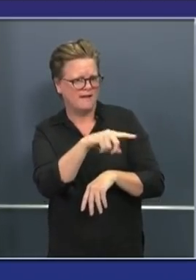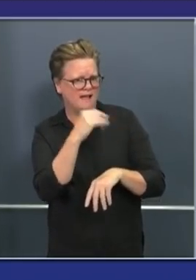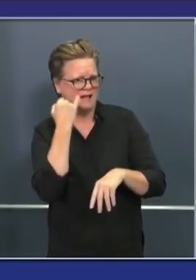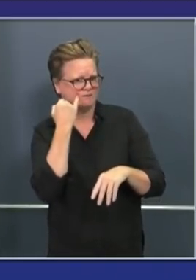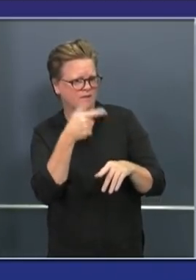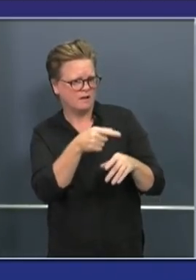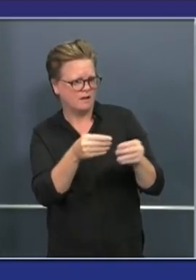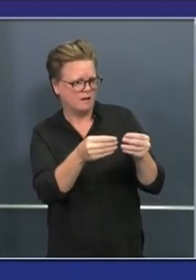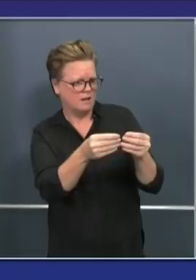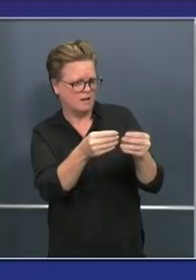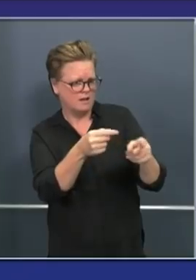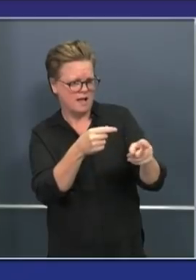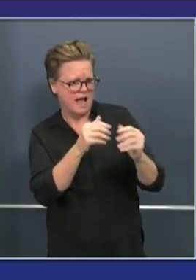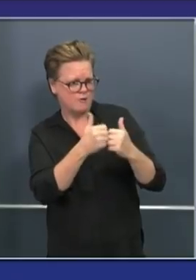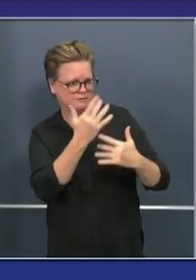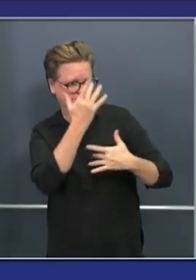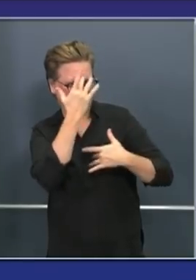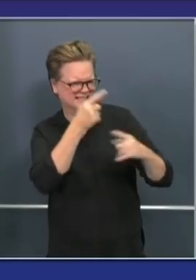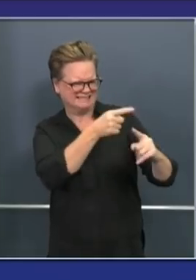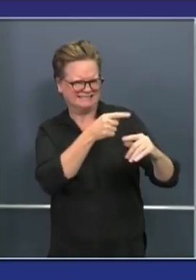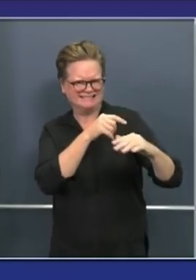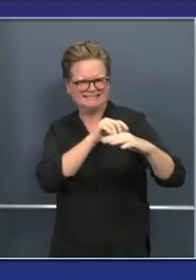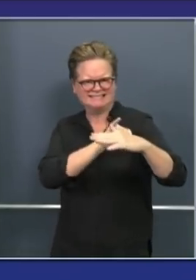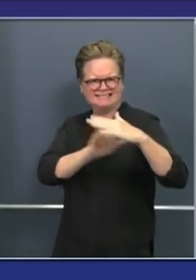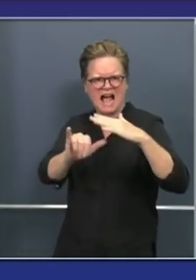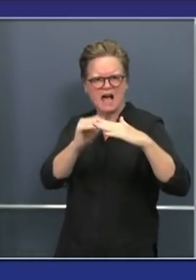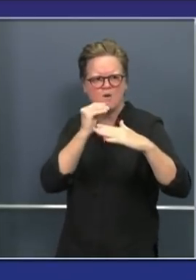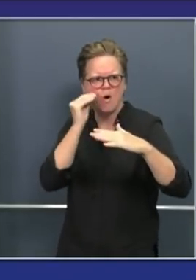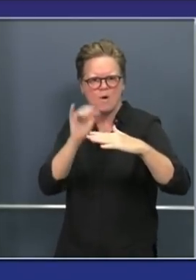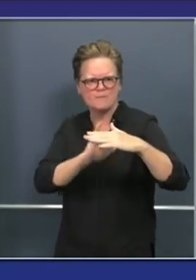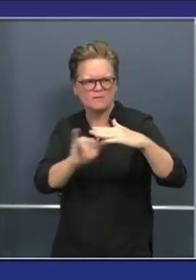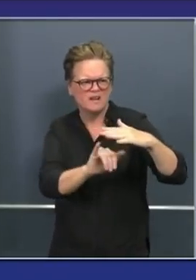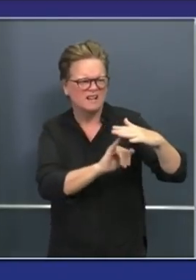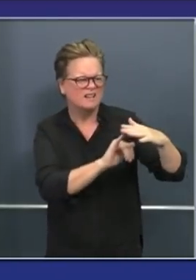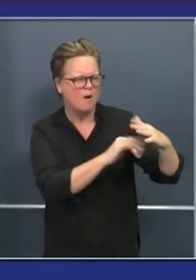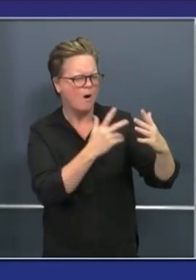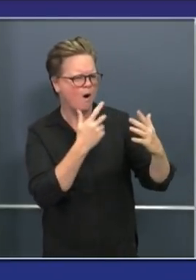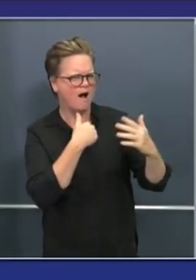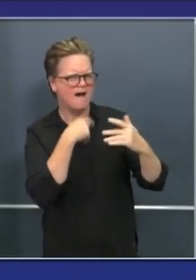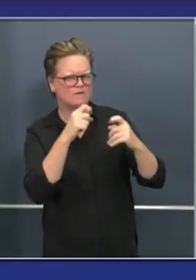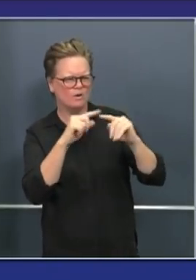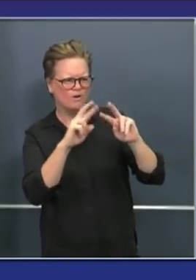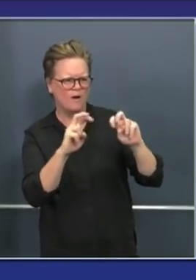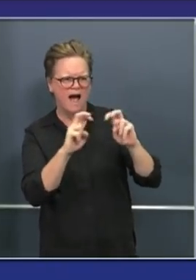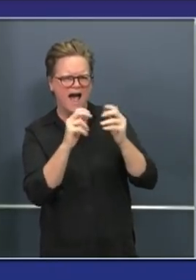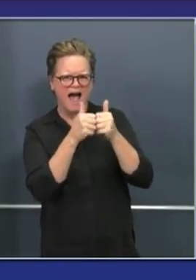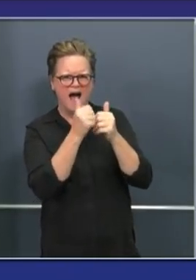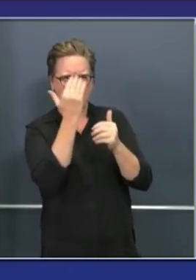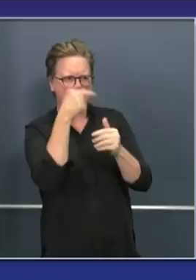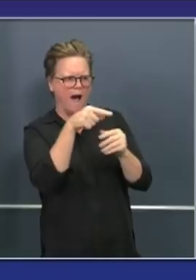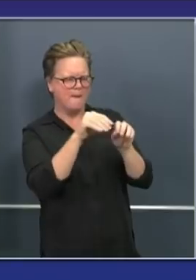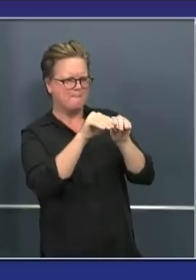TRACING AND INSURING THAT WE CAN SUPPORT ISOLATION AND QUARANTINE WHEN NECESSARY?